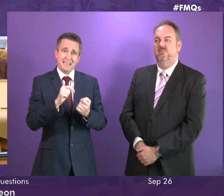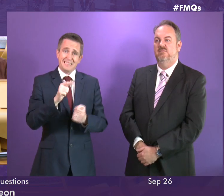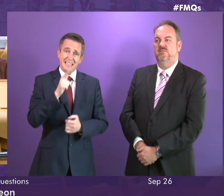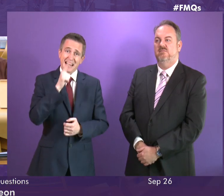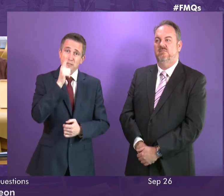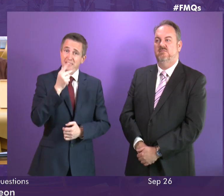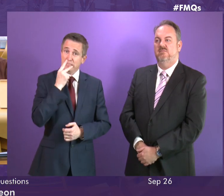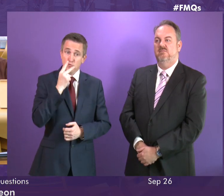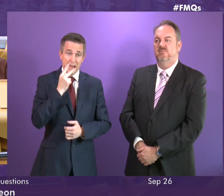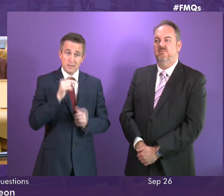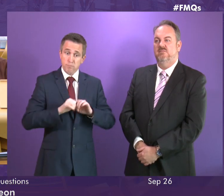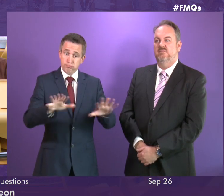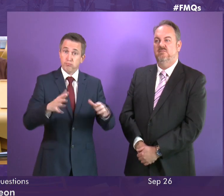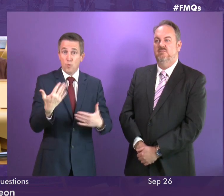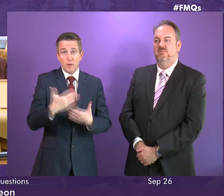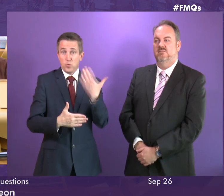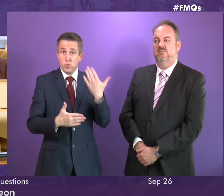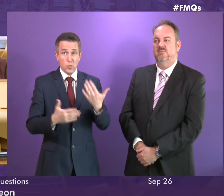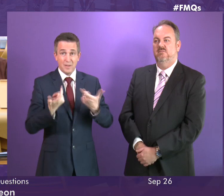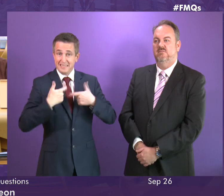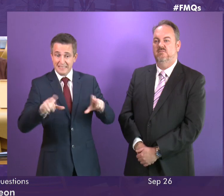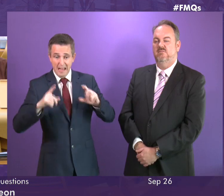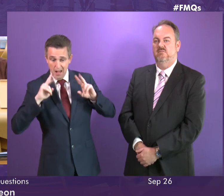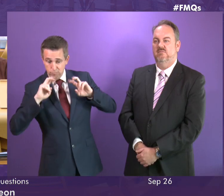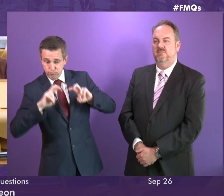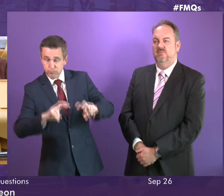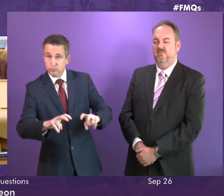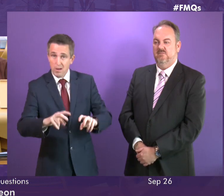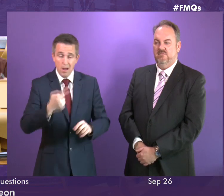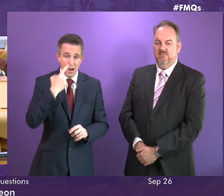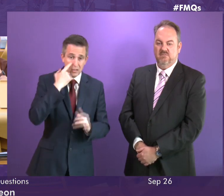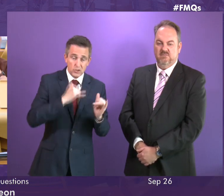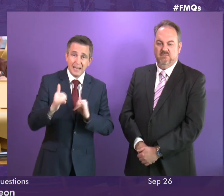therefore, their impact continues to be studied. We do not yet fully understand what that impact